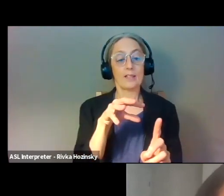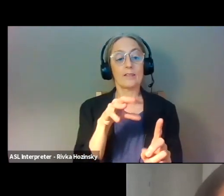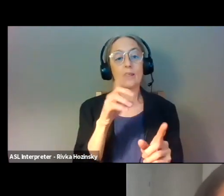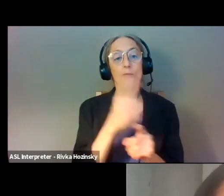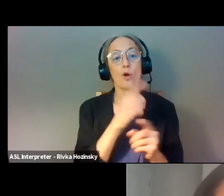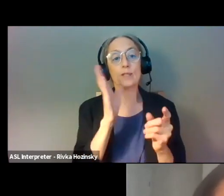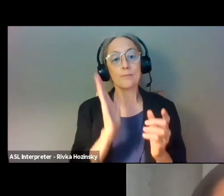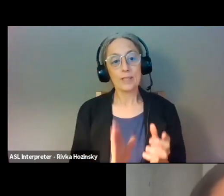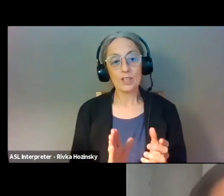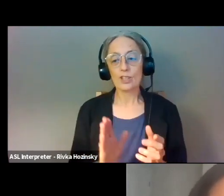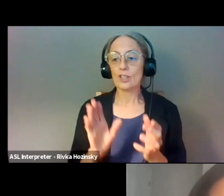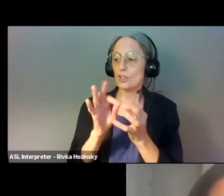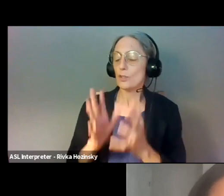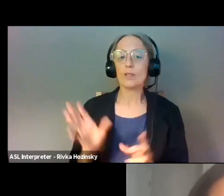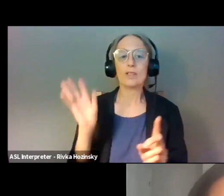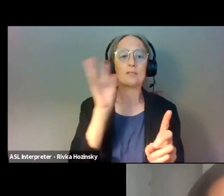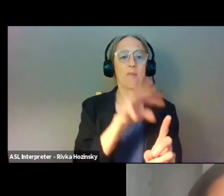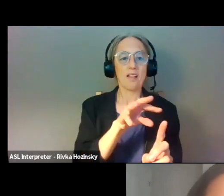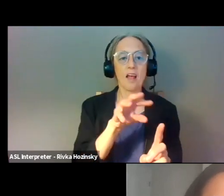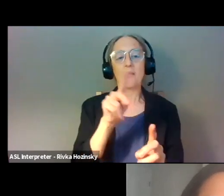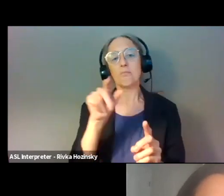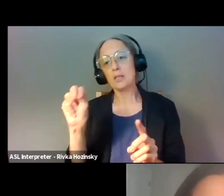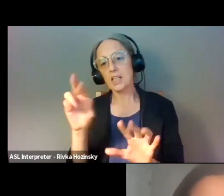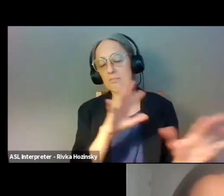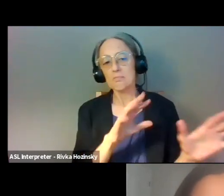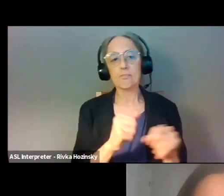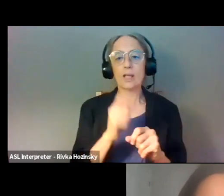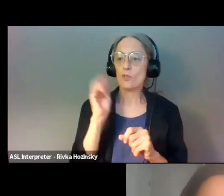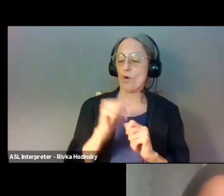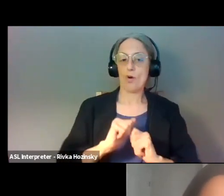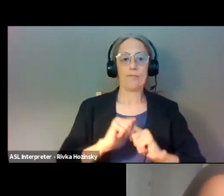and interpreters so that they are consistently viewable with the shared content.